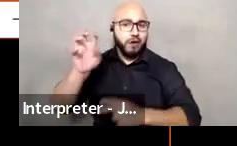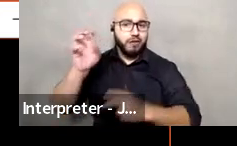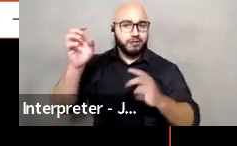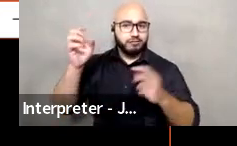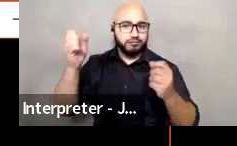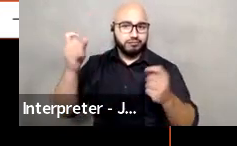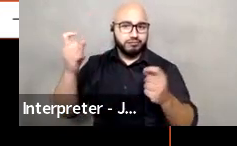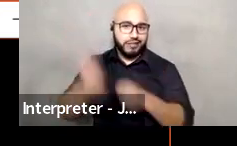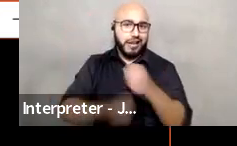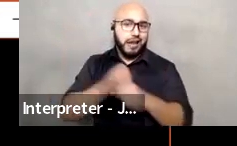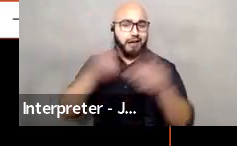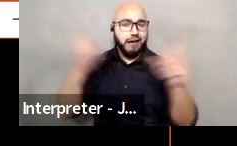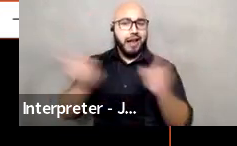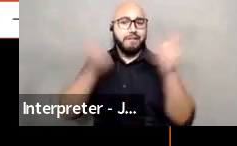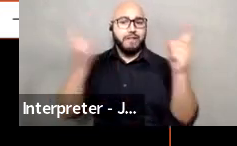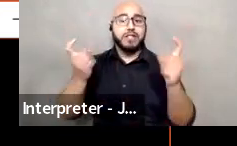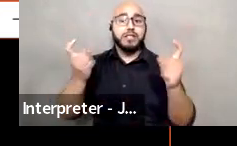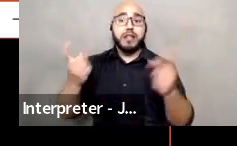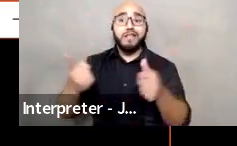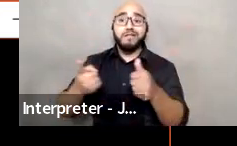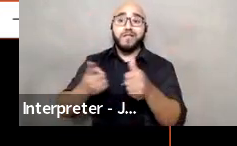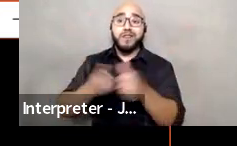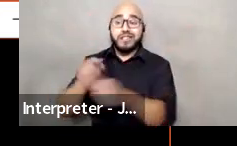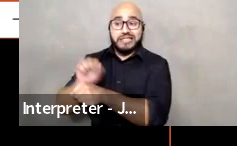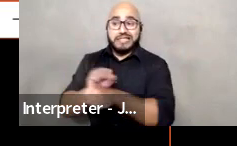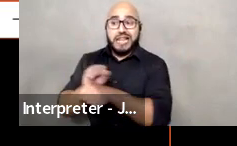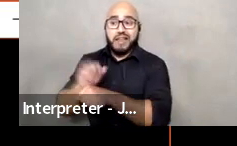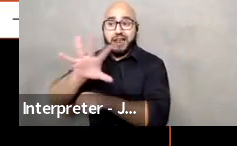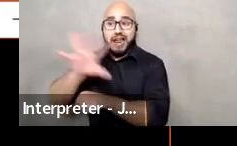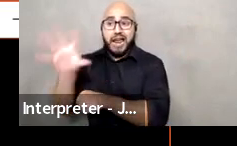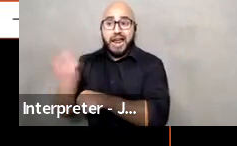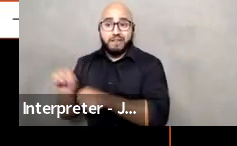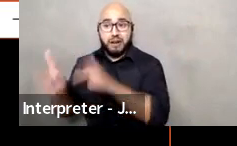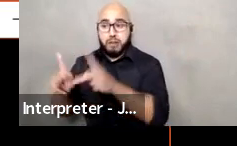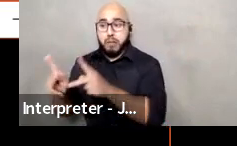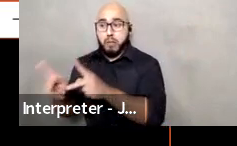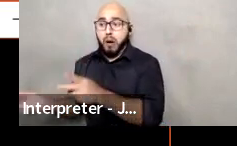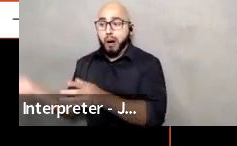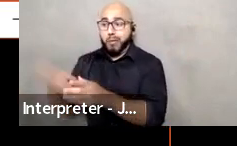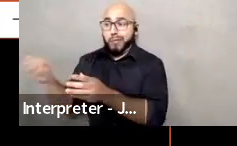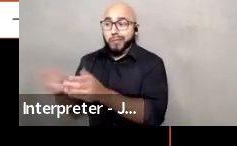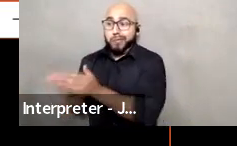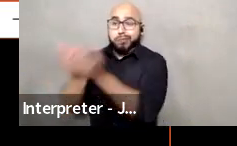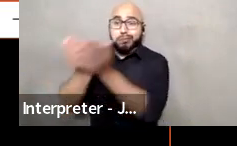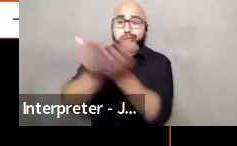Africans being brought to an English colony. In Mainland America.